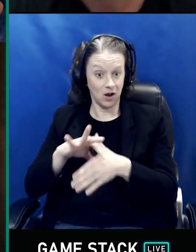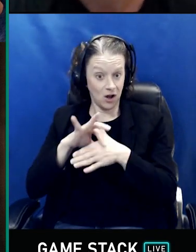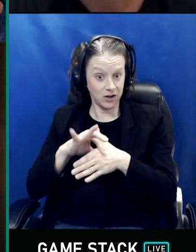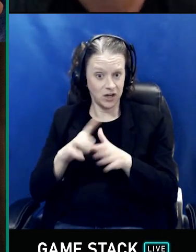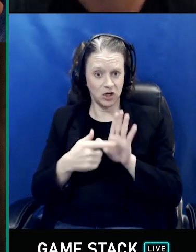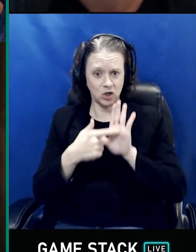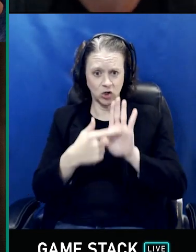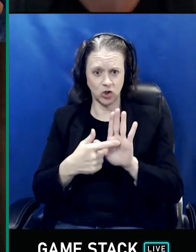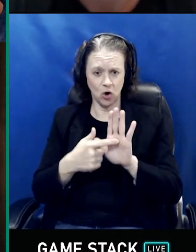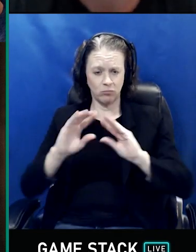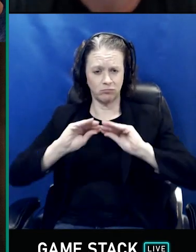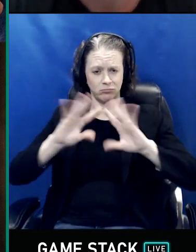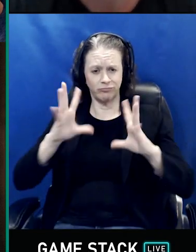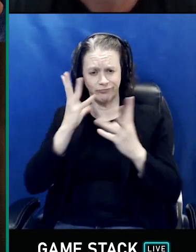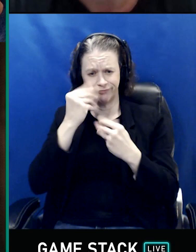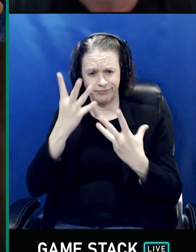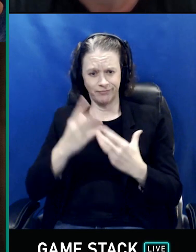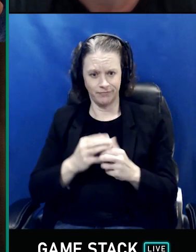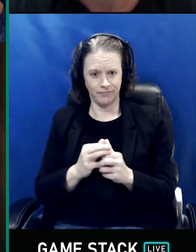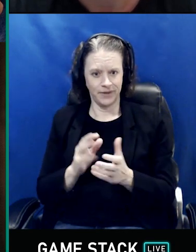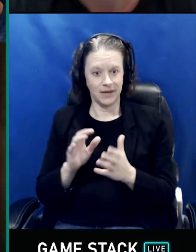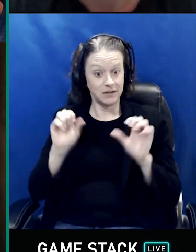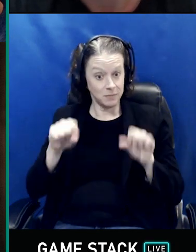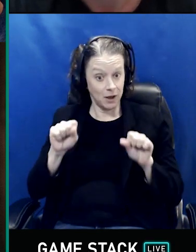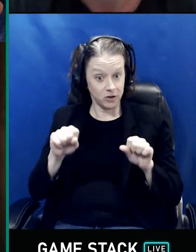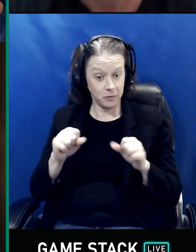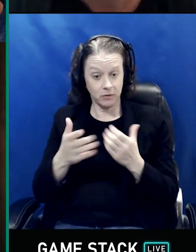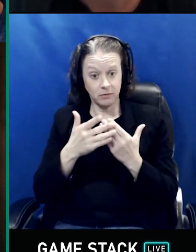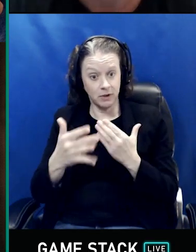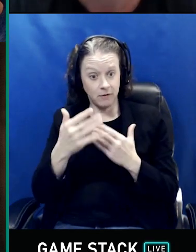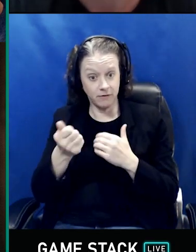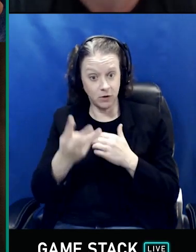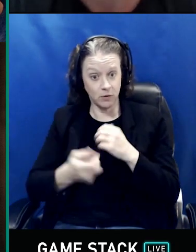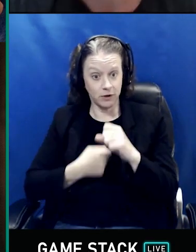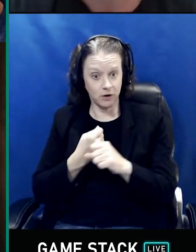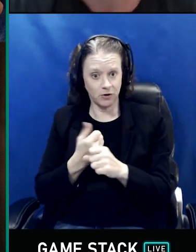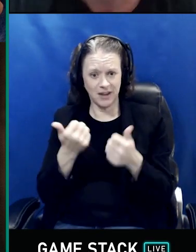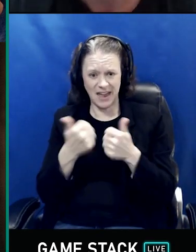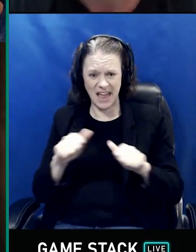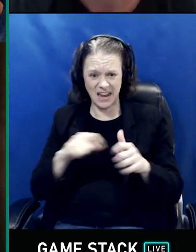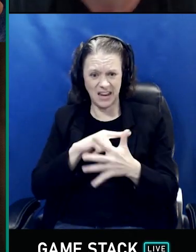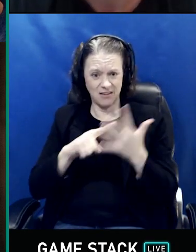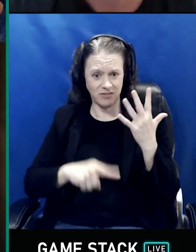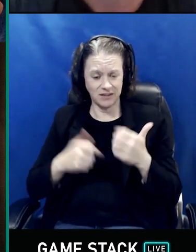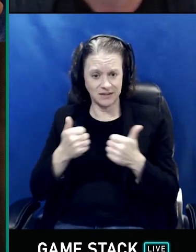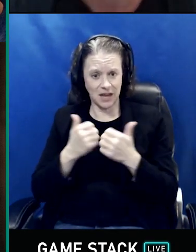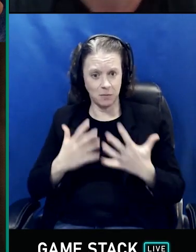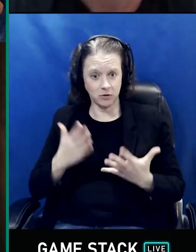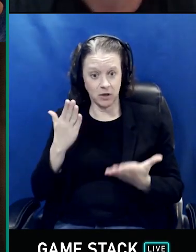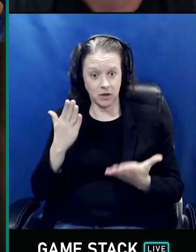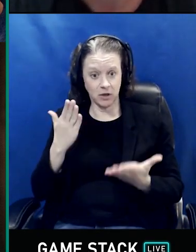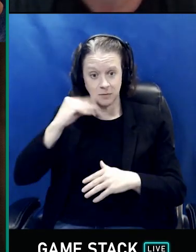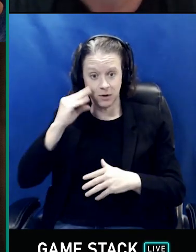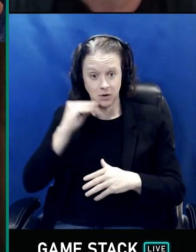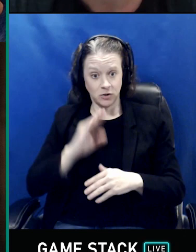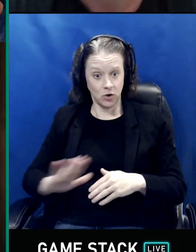It is very possible that in the next few years, any of these gamers may experience your title for the